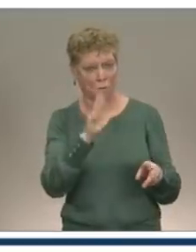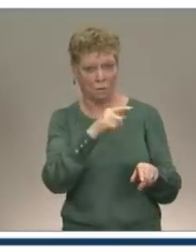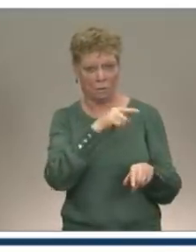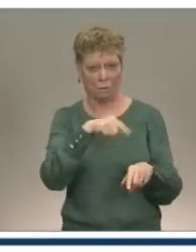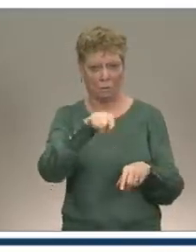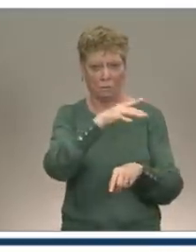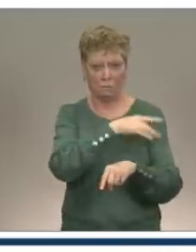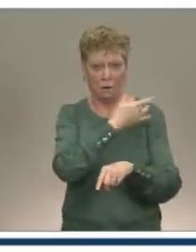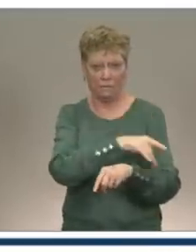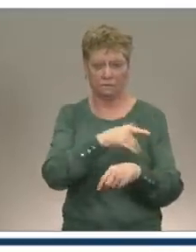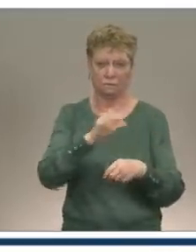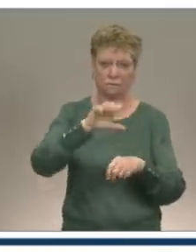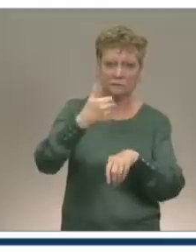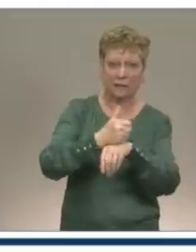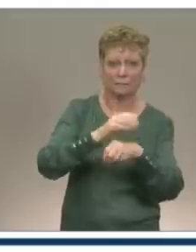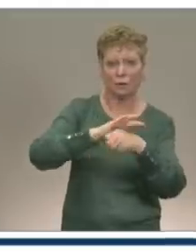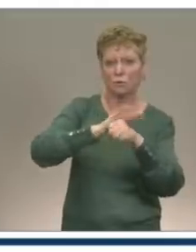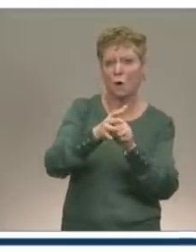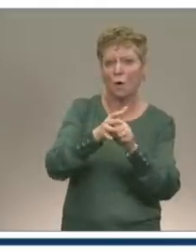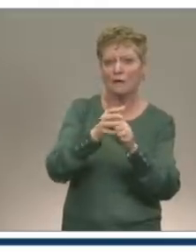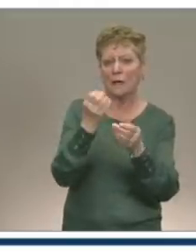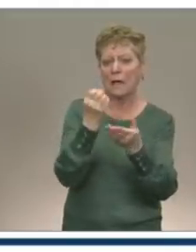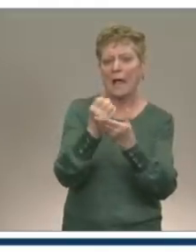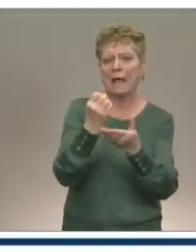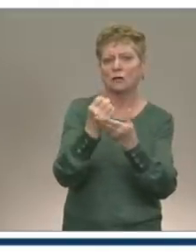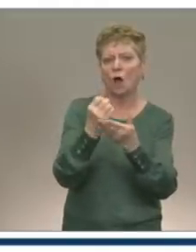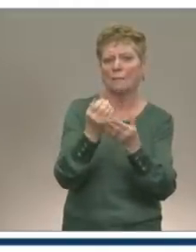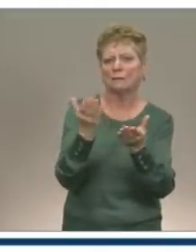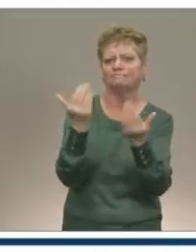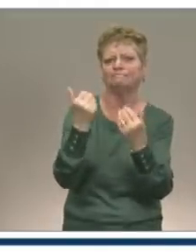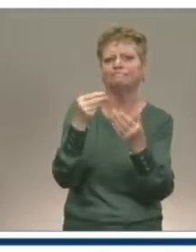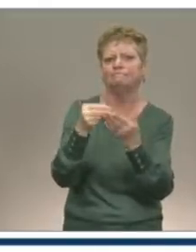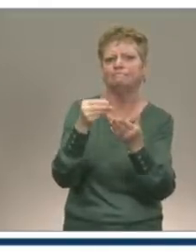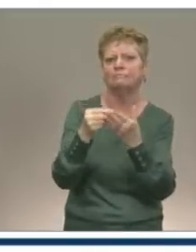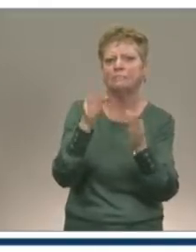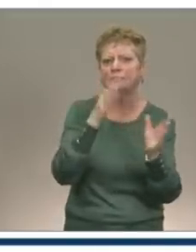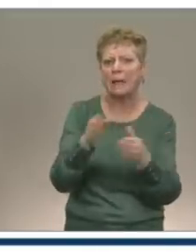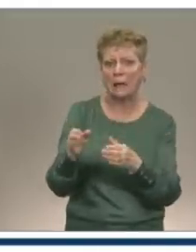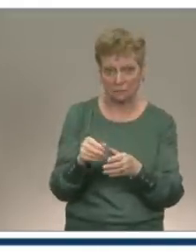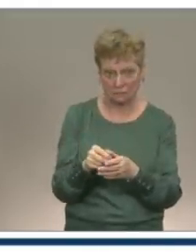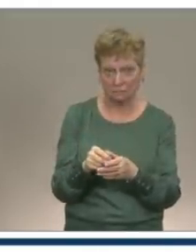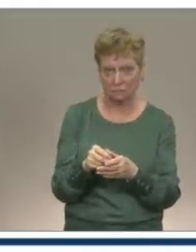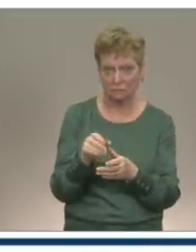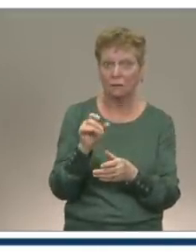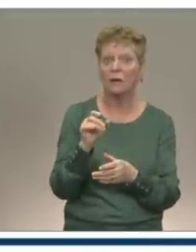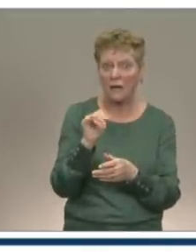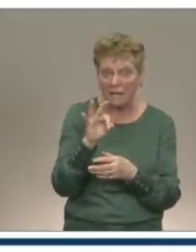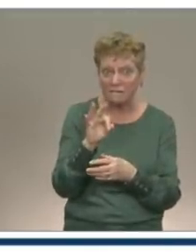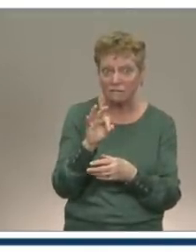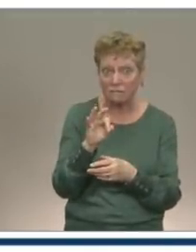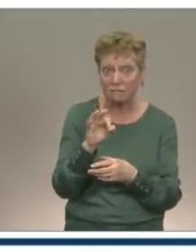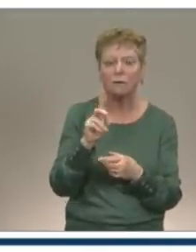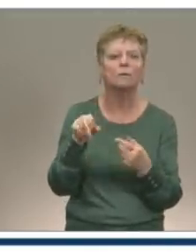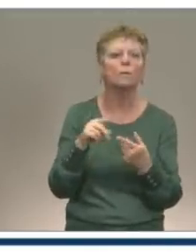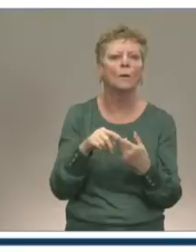a covered economic recovery plan and if so when yeah we have a we have a very detailed